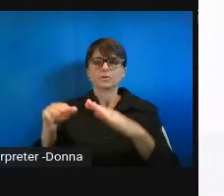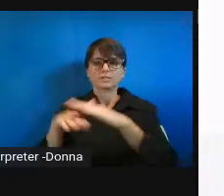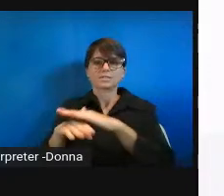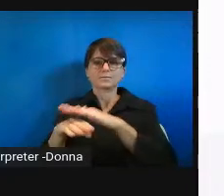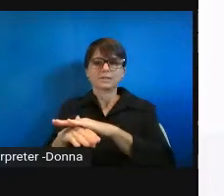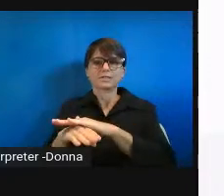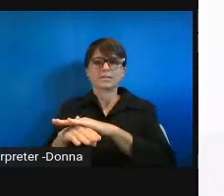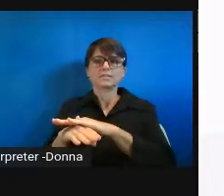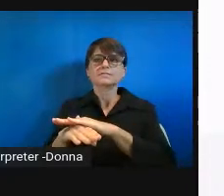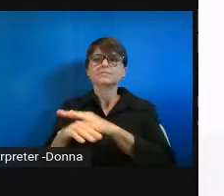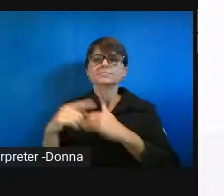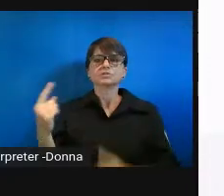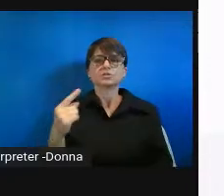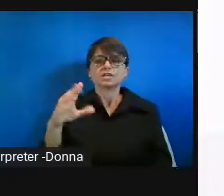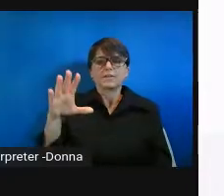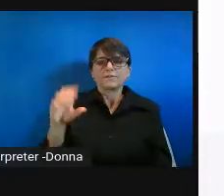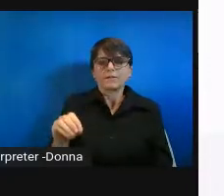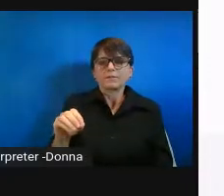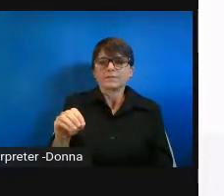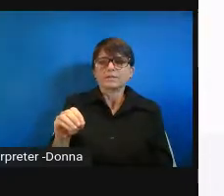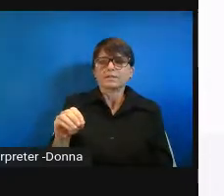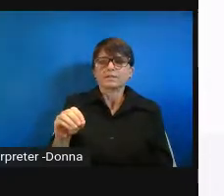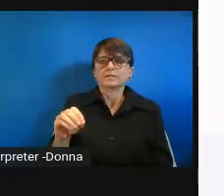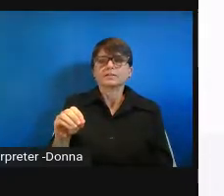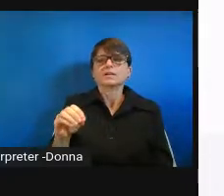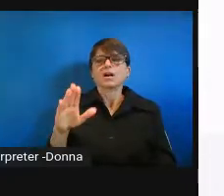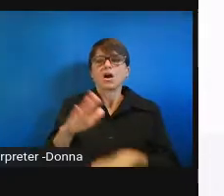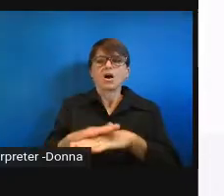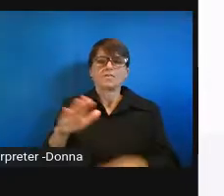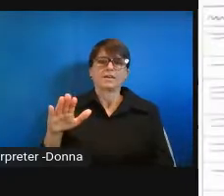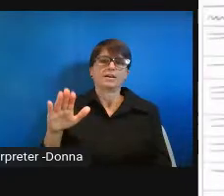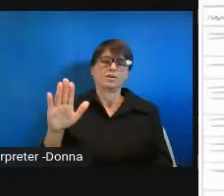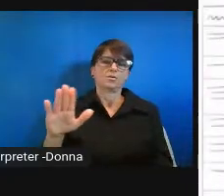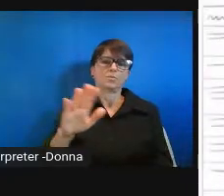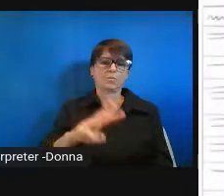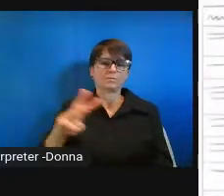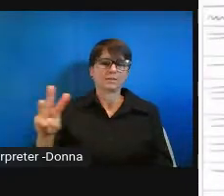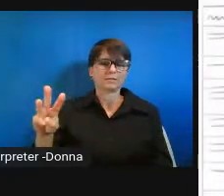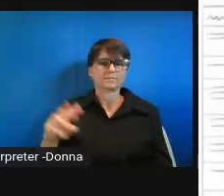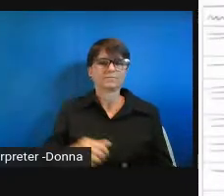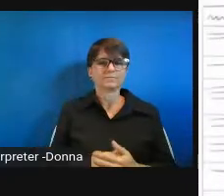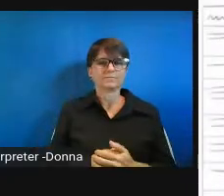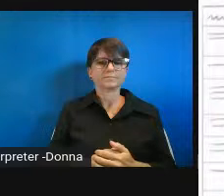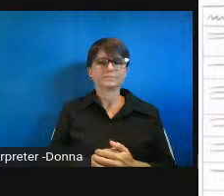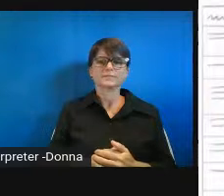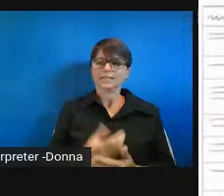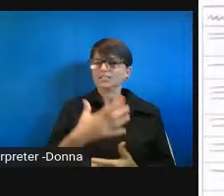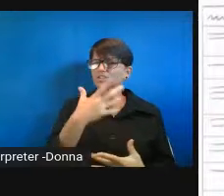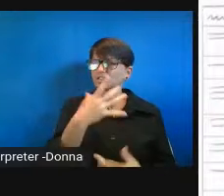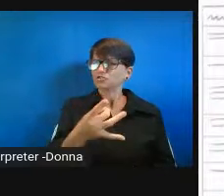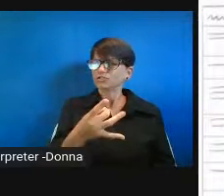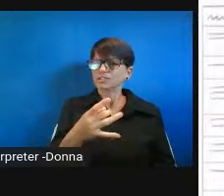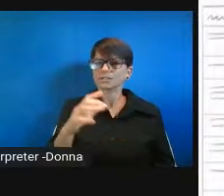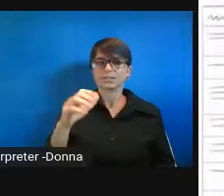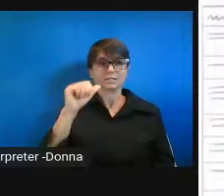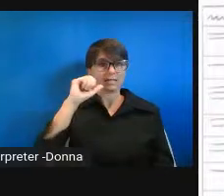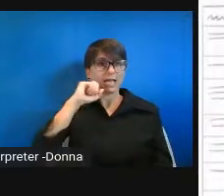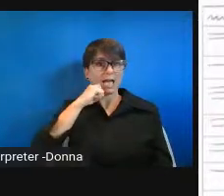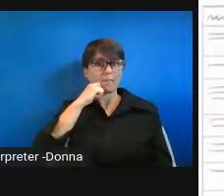available but it is not available in every language. In Latvia, only privacy was mentioned as a value .